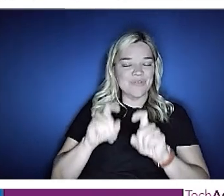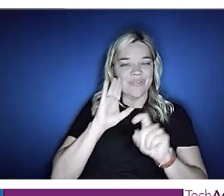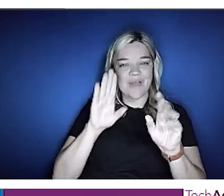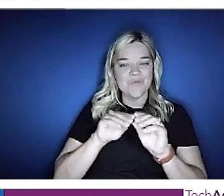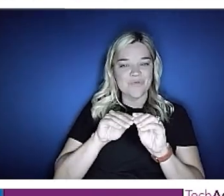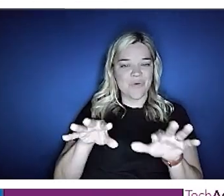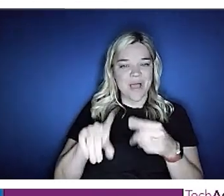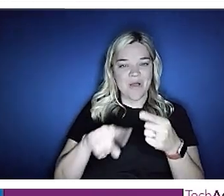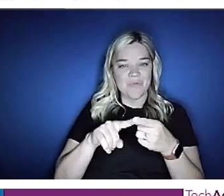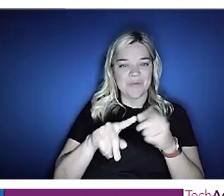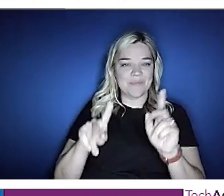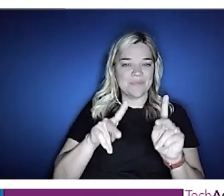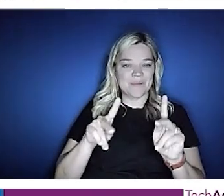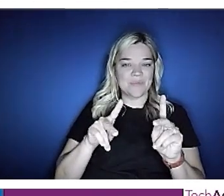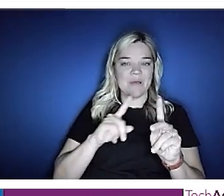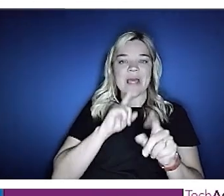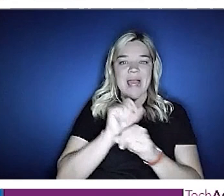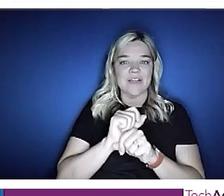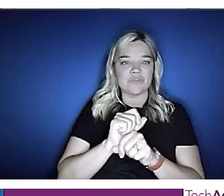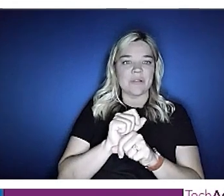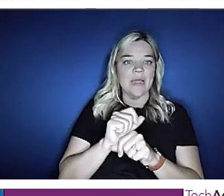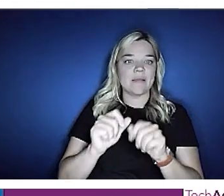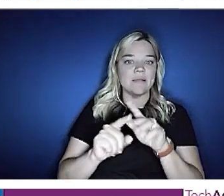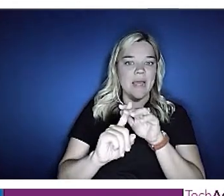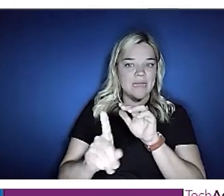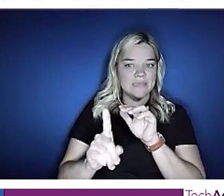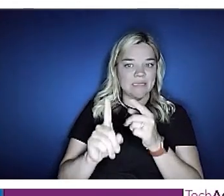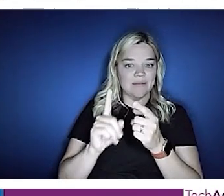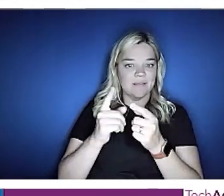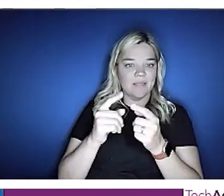folks actually exit the webinar today.